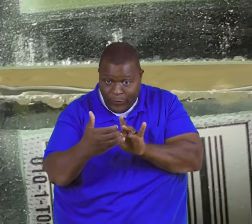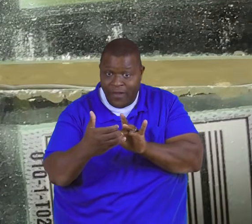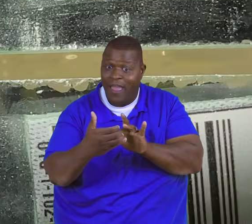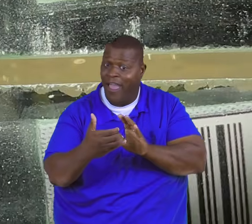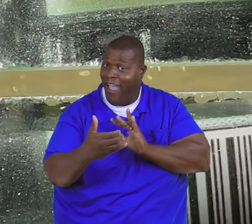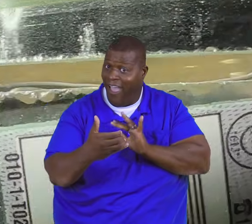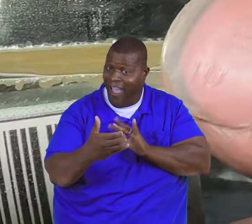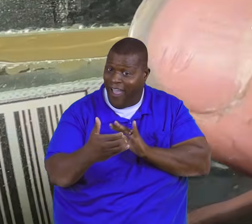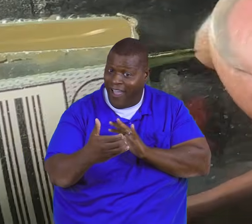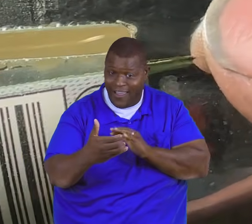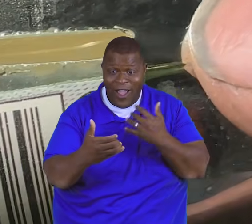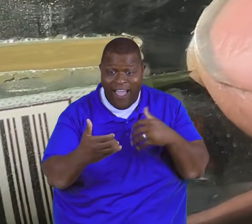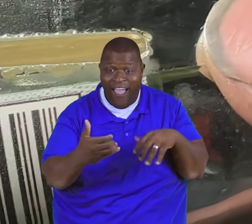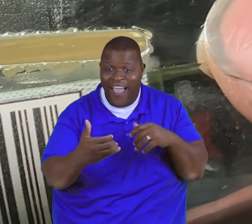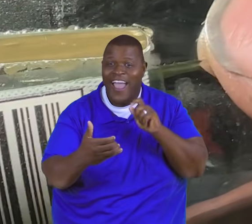A slot in a bottle.